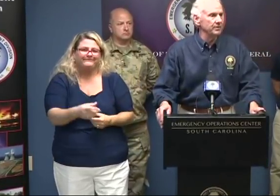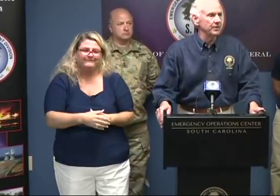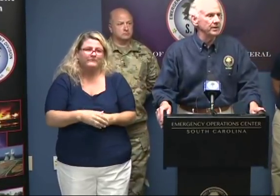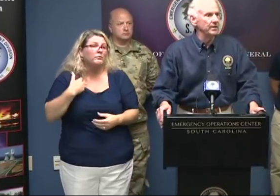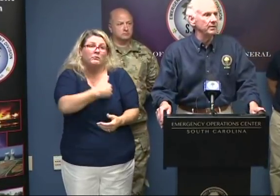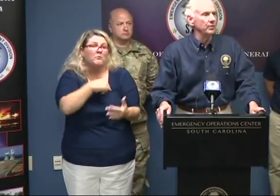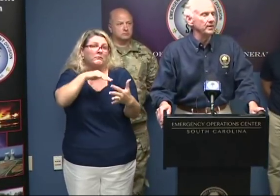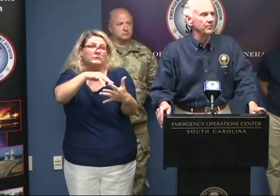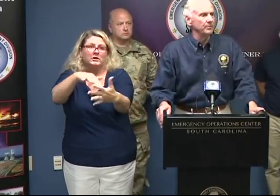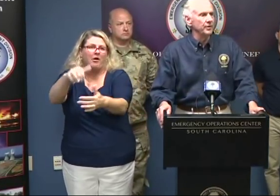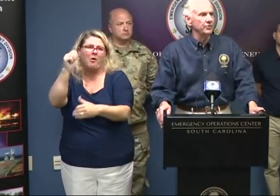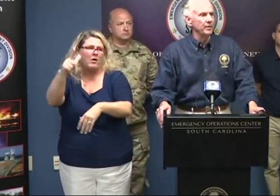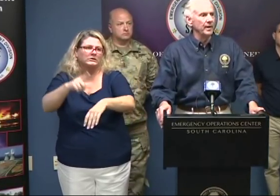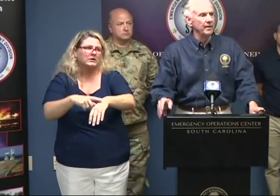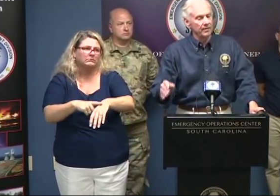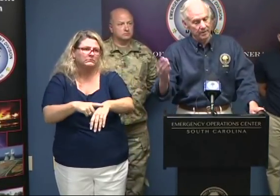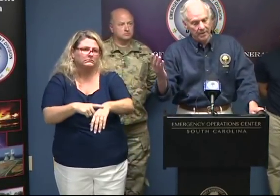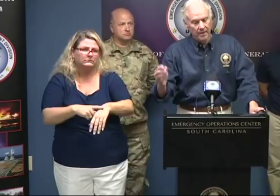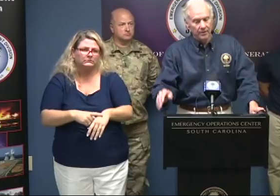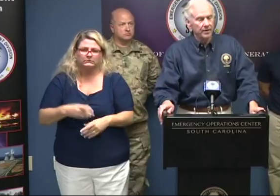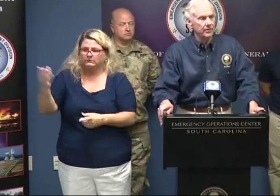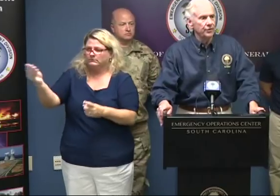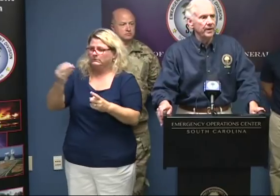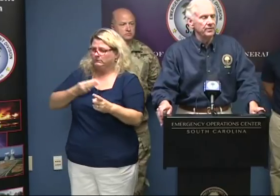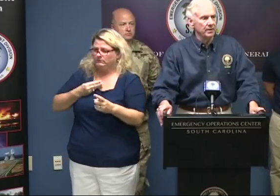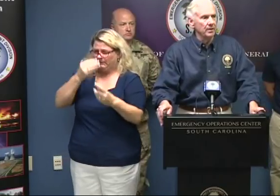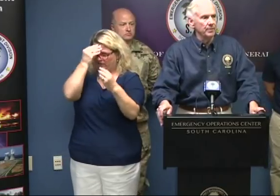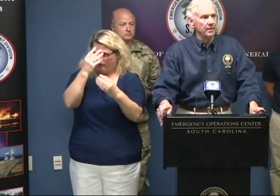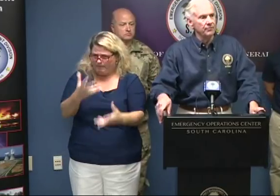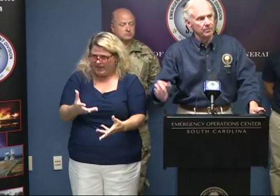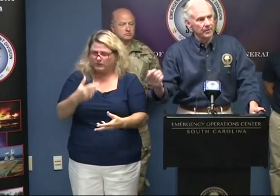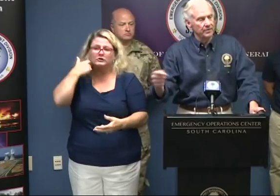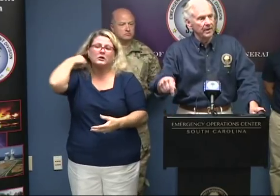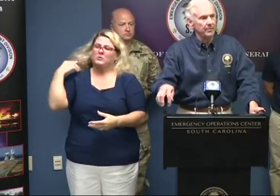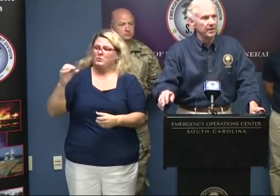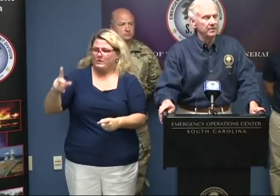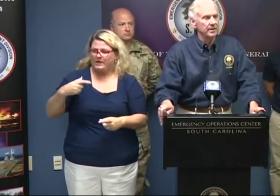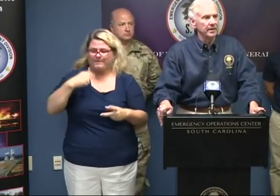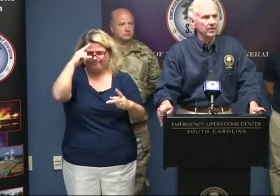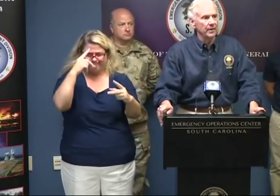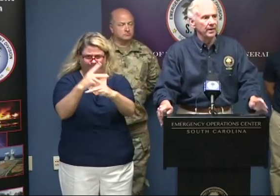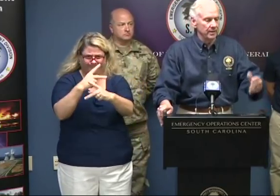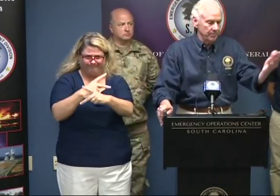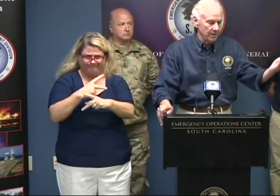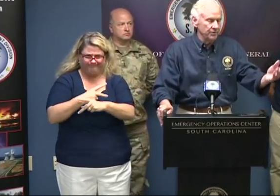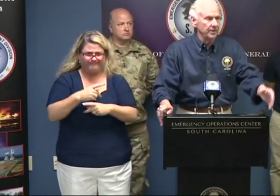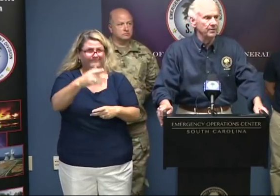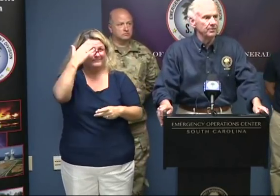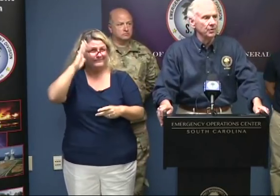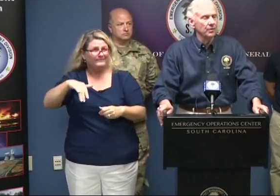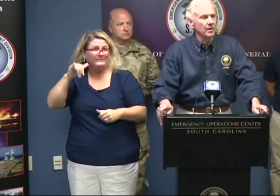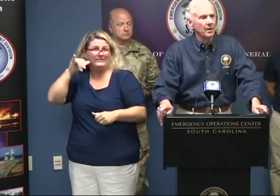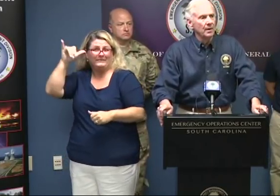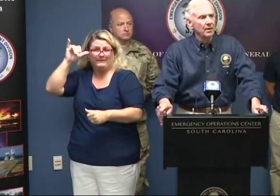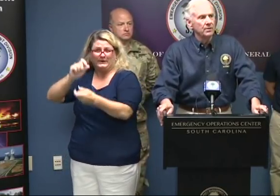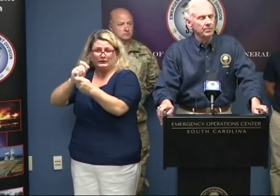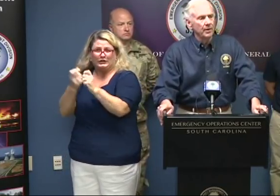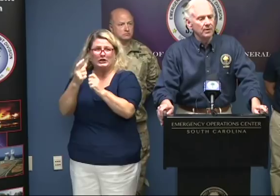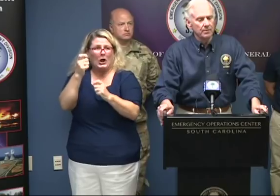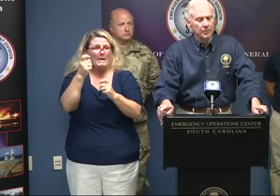We're studying what information we have and things have changed a little bit from this time yesterday until now and it'll probably change some more tomorrow.